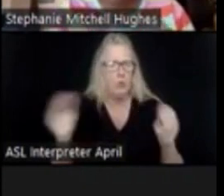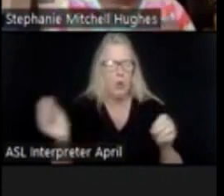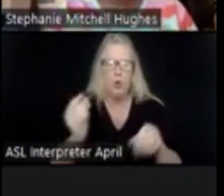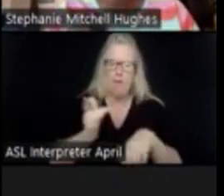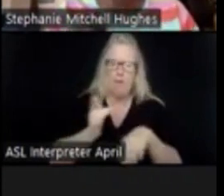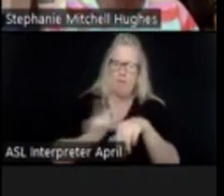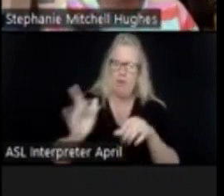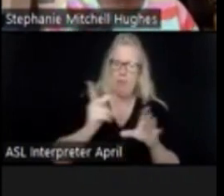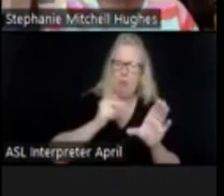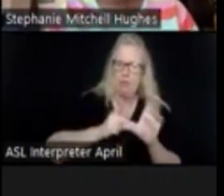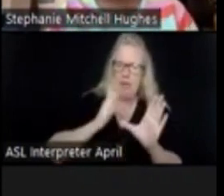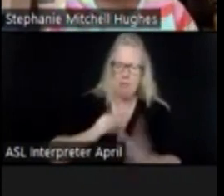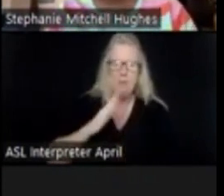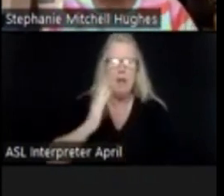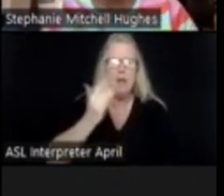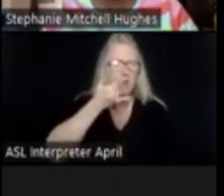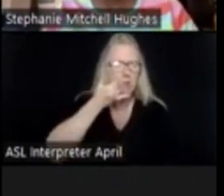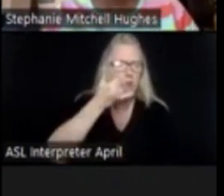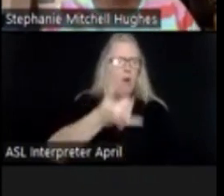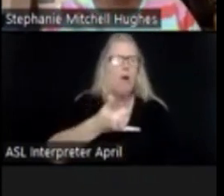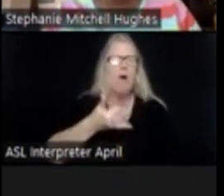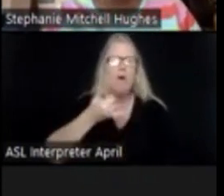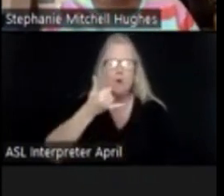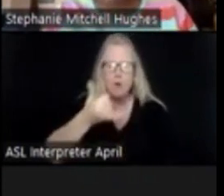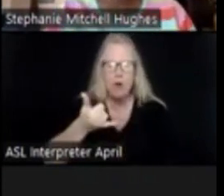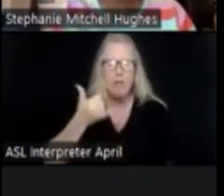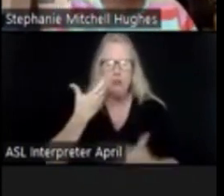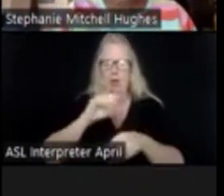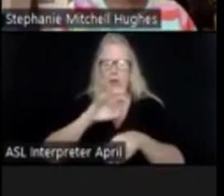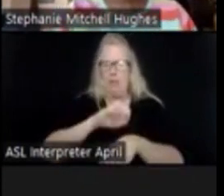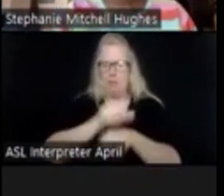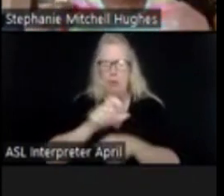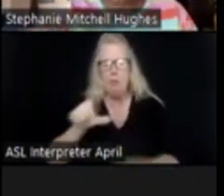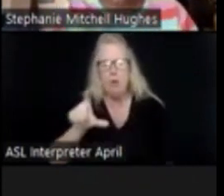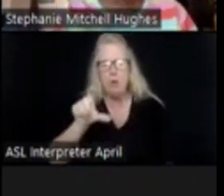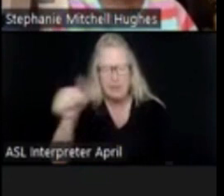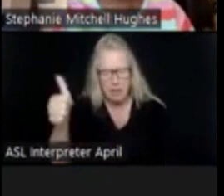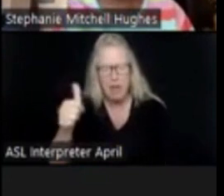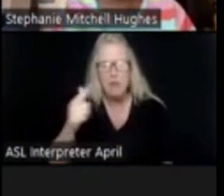I HAD BEEN CALLING AND TRYING TO MAKE AN APPOINTMENT WITH ANOTHER PSYCHIATRIST BECAUSE